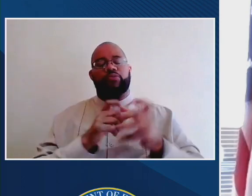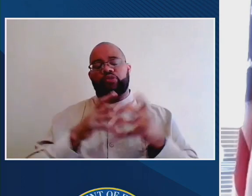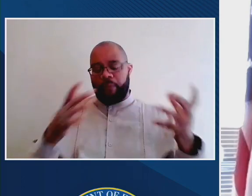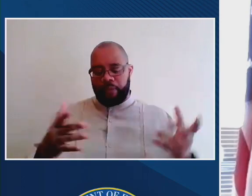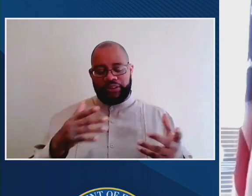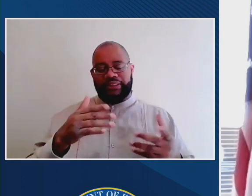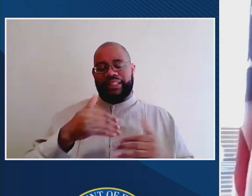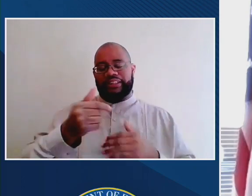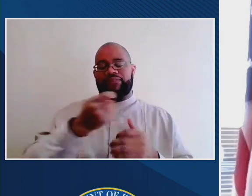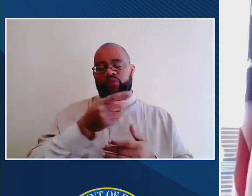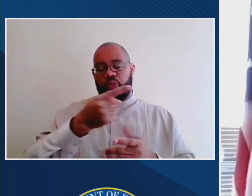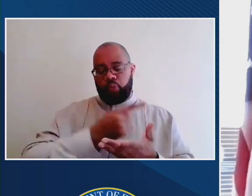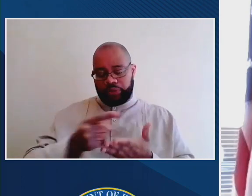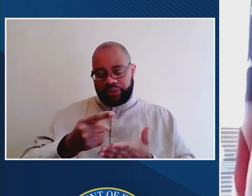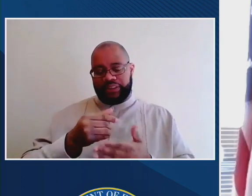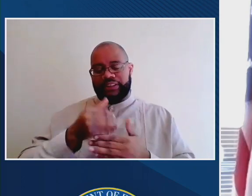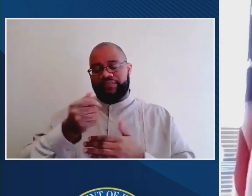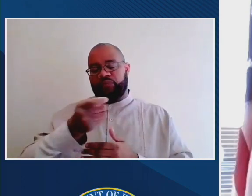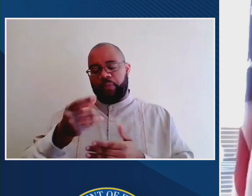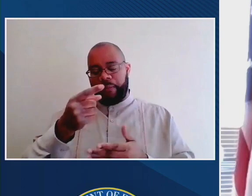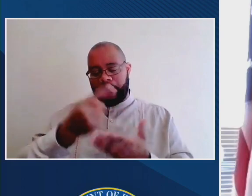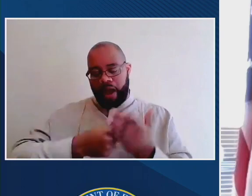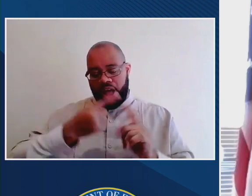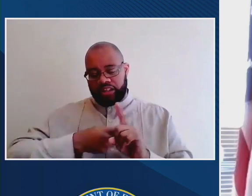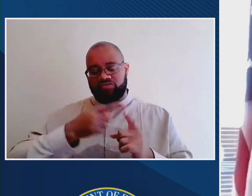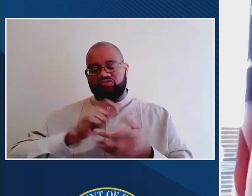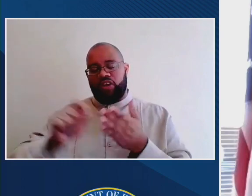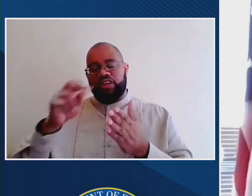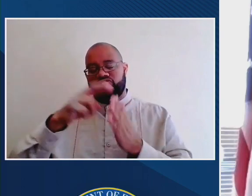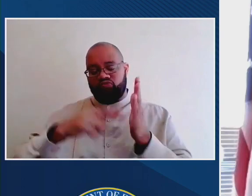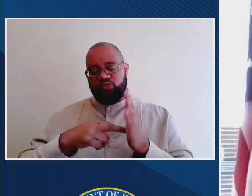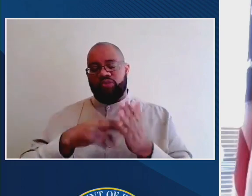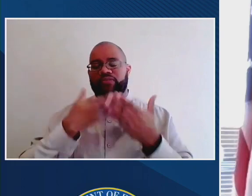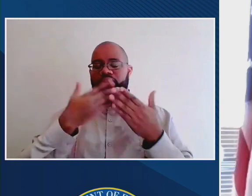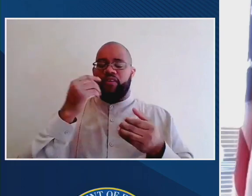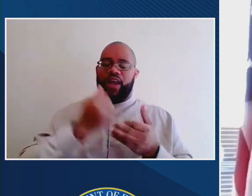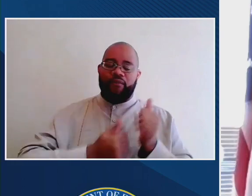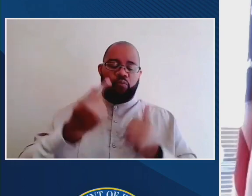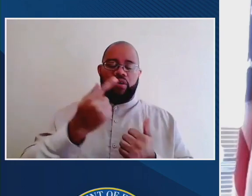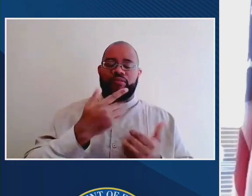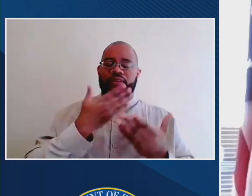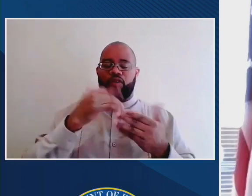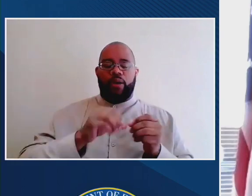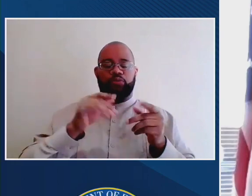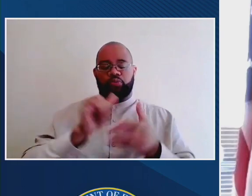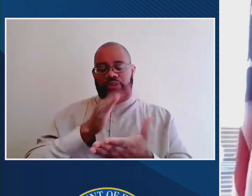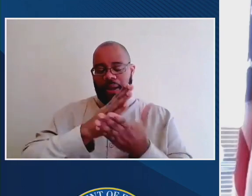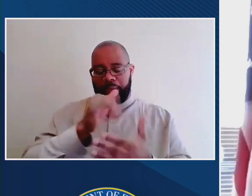months to writing these regulations. So thanks, everybody, and thanks for the opportunity to stop by. With that, I'll turn it back over to Greg.